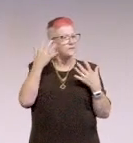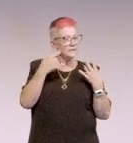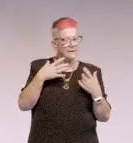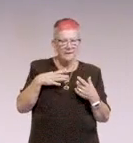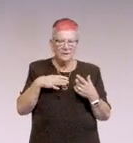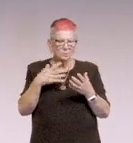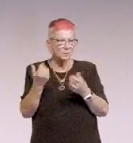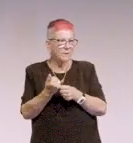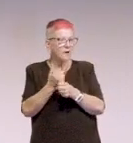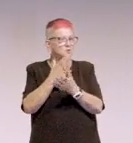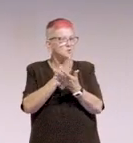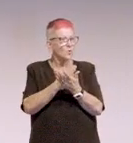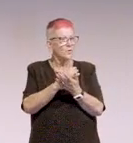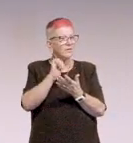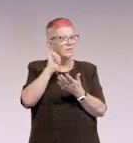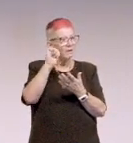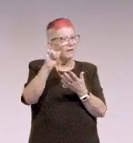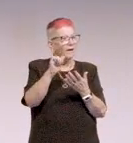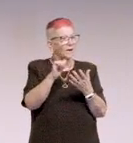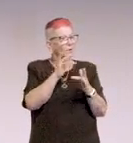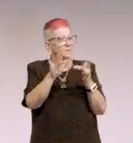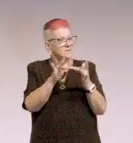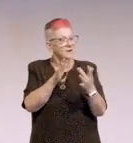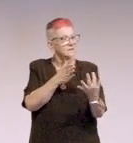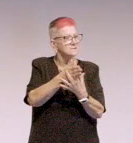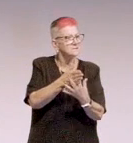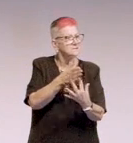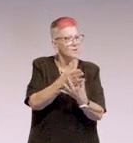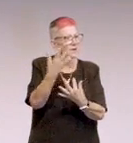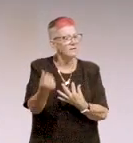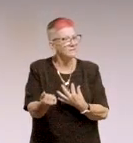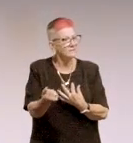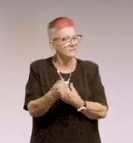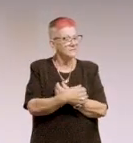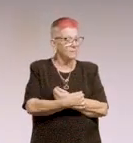accessibility page accessible ...